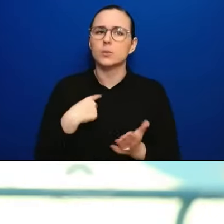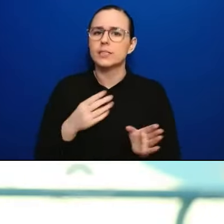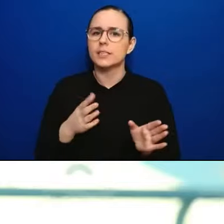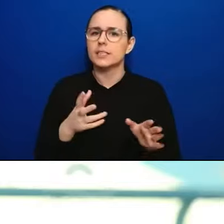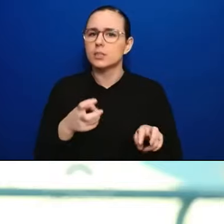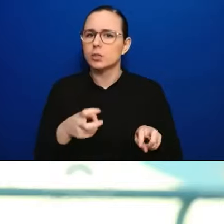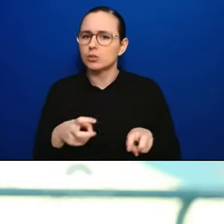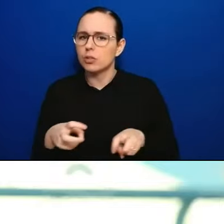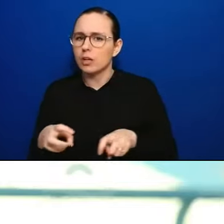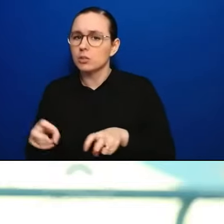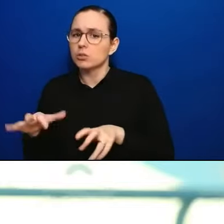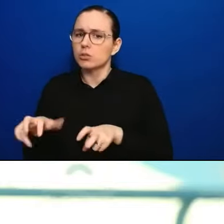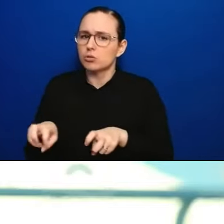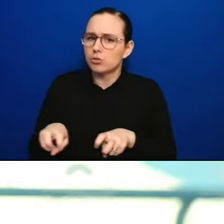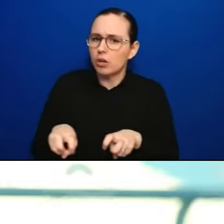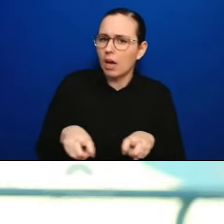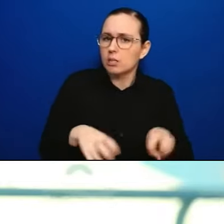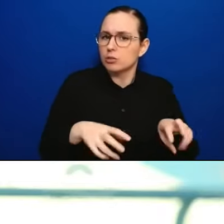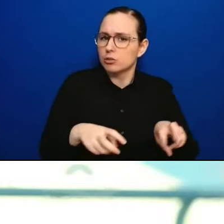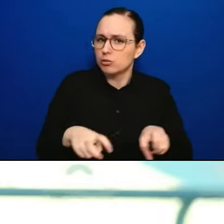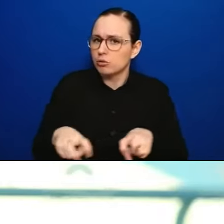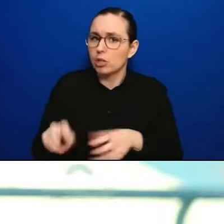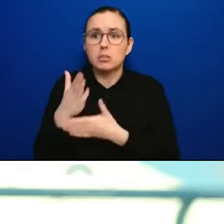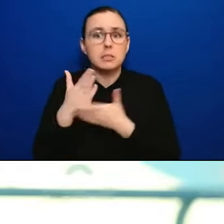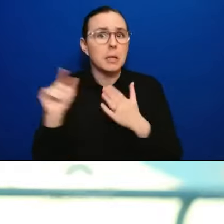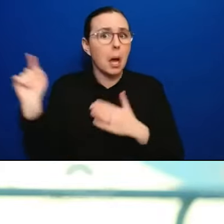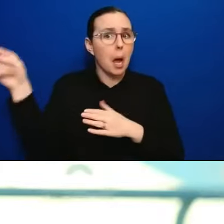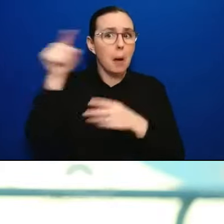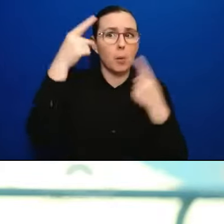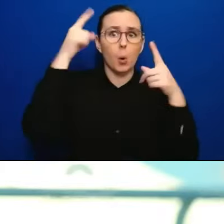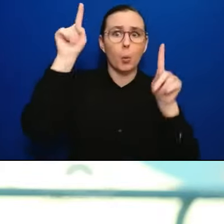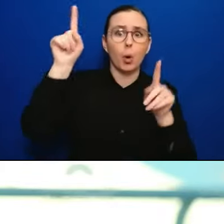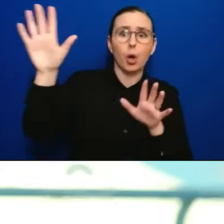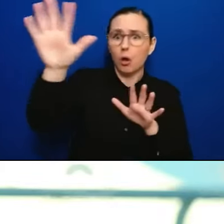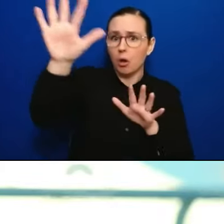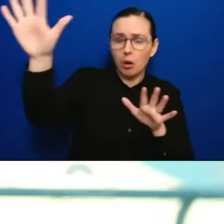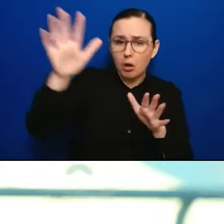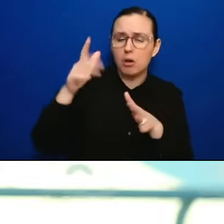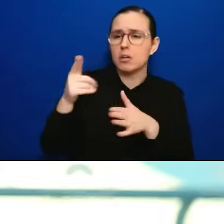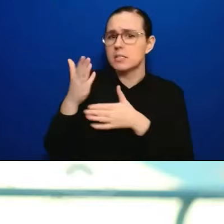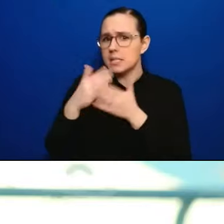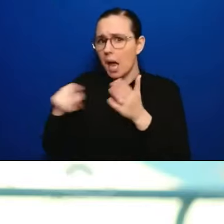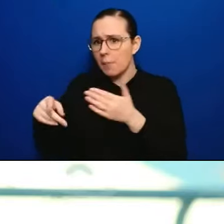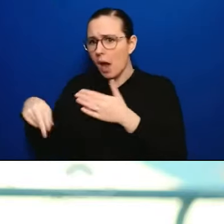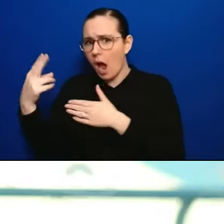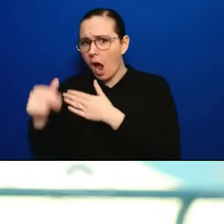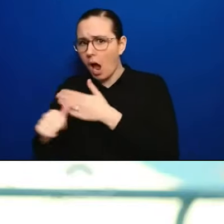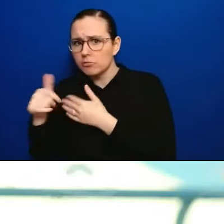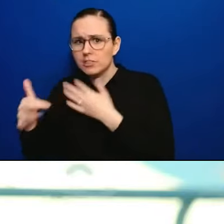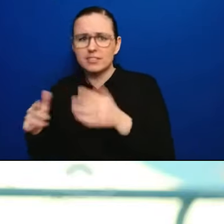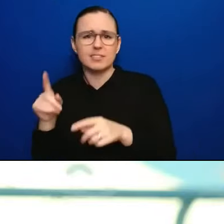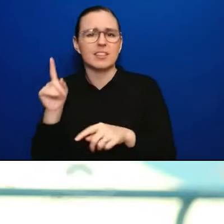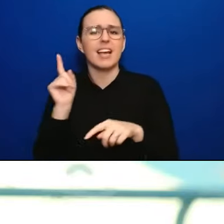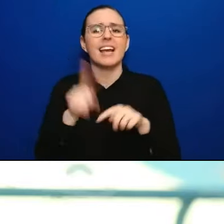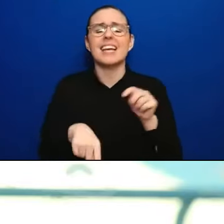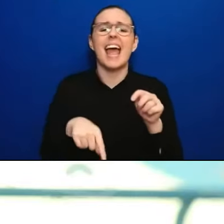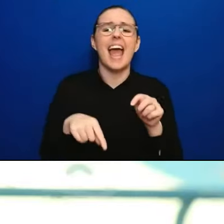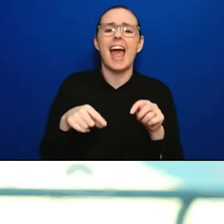versus on and off switches.